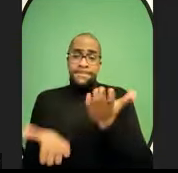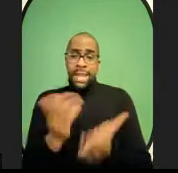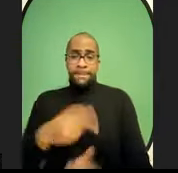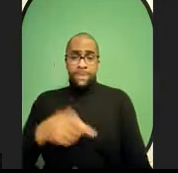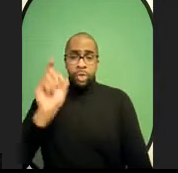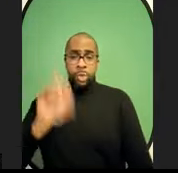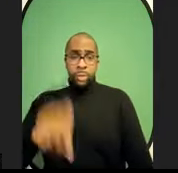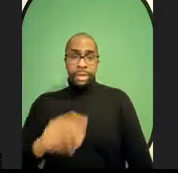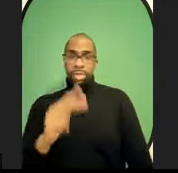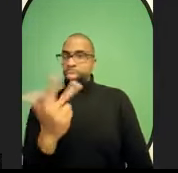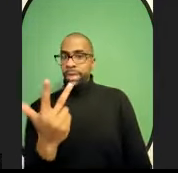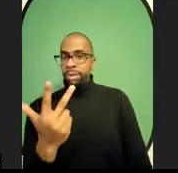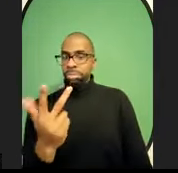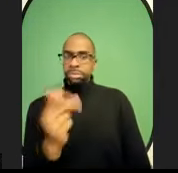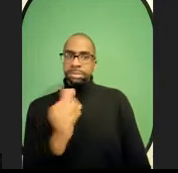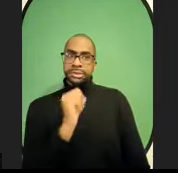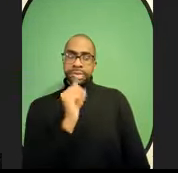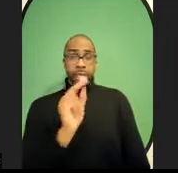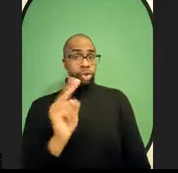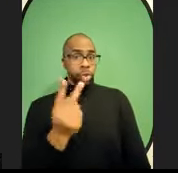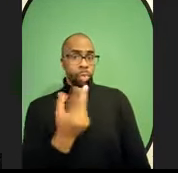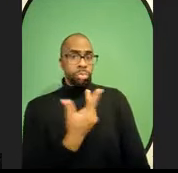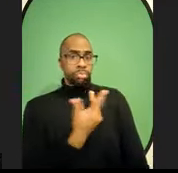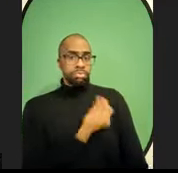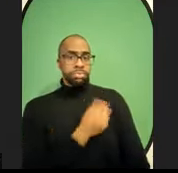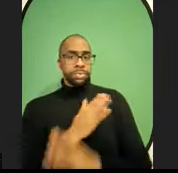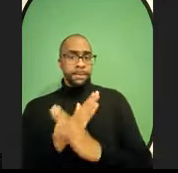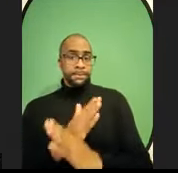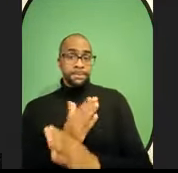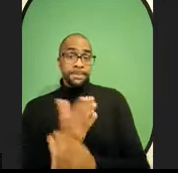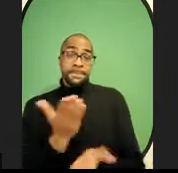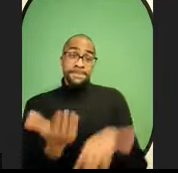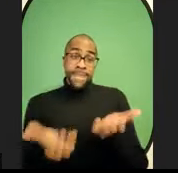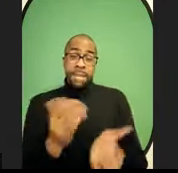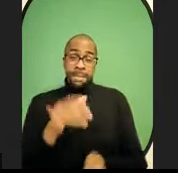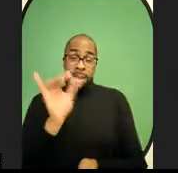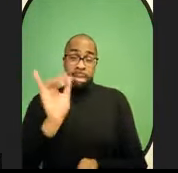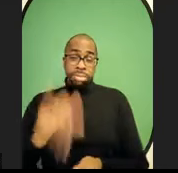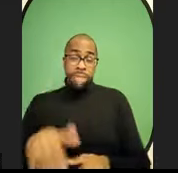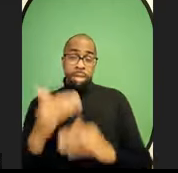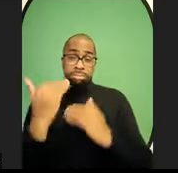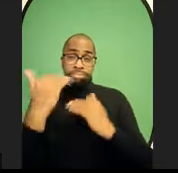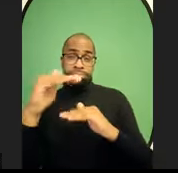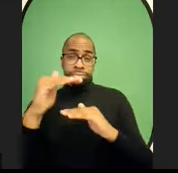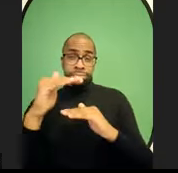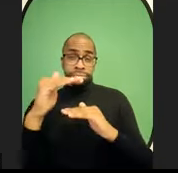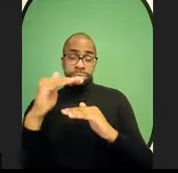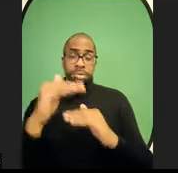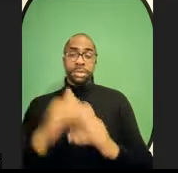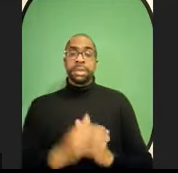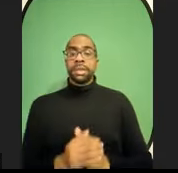time because it might just be that we actually. need it three doses and need it three doses and stuff too. ave this ave this vaccine and maybe that'll this vaccine and maybe that'll